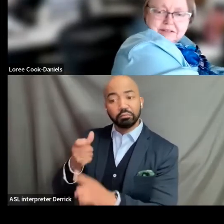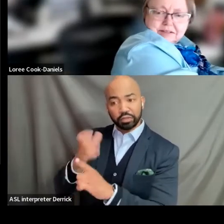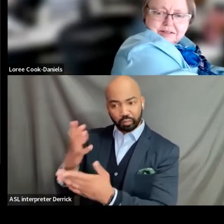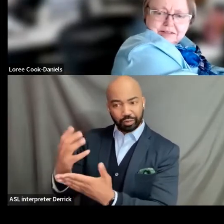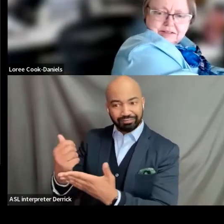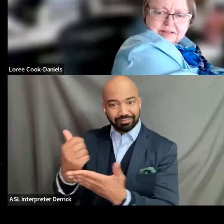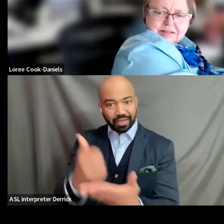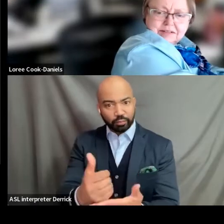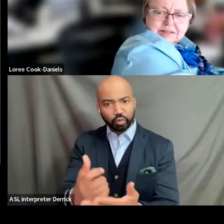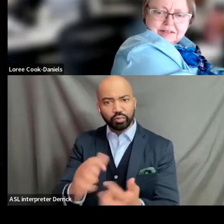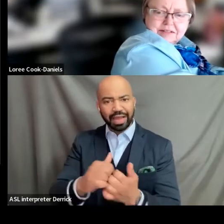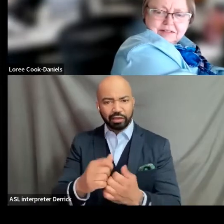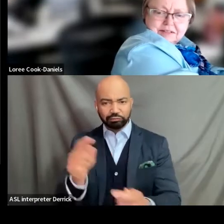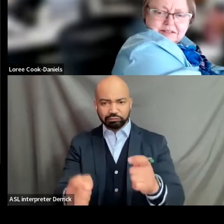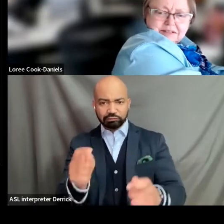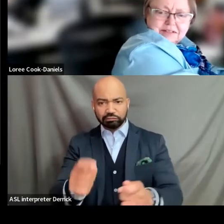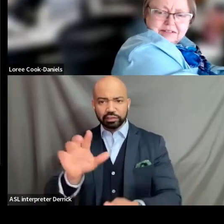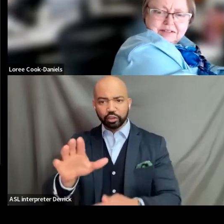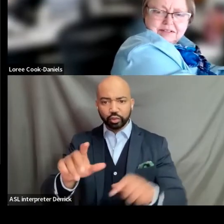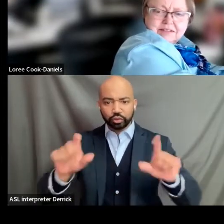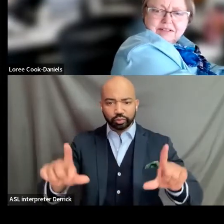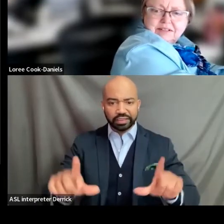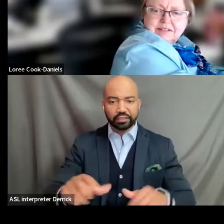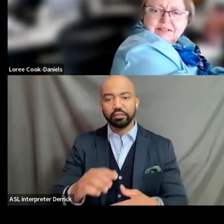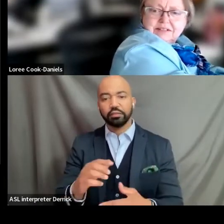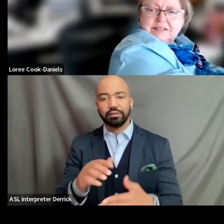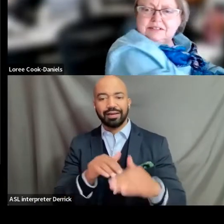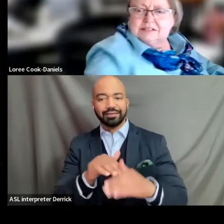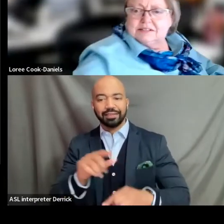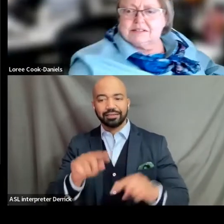how to rearrange your screen or access different parts as we move along.